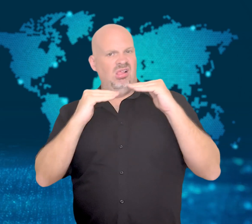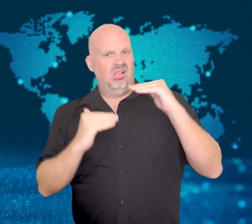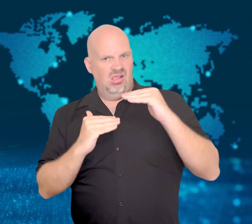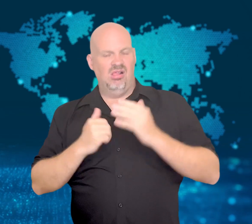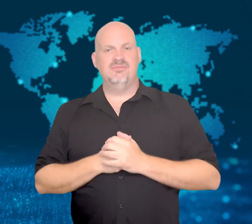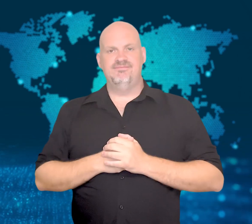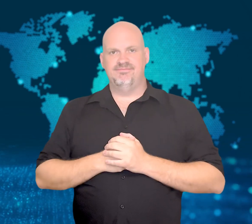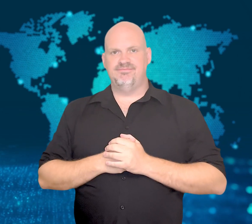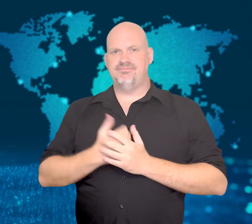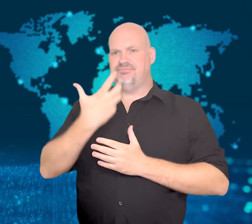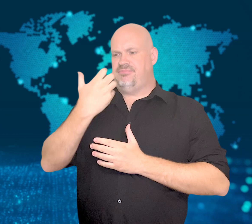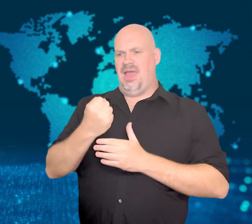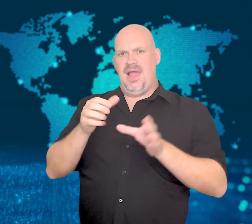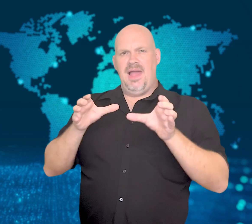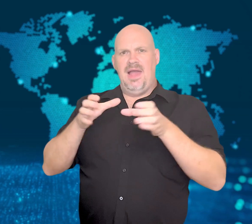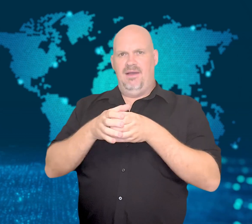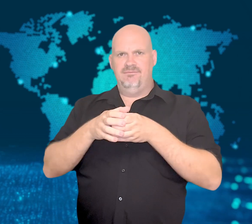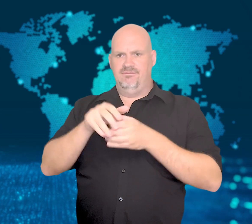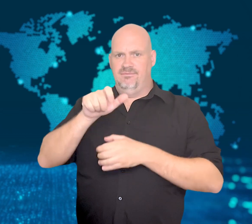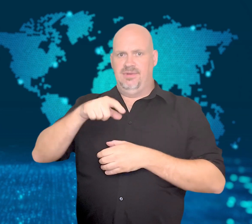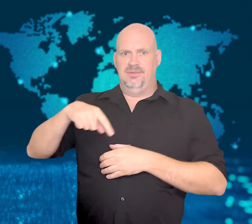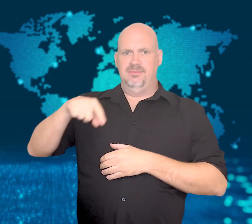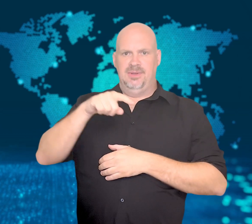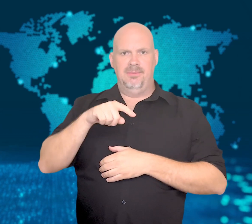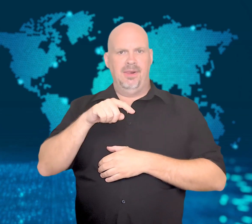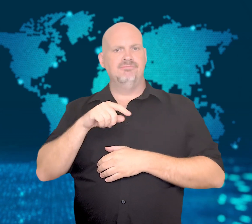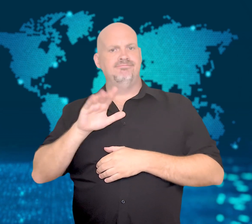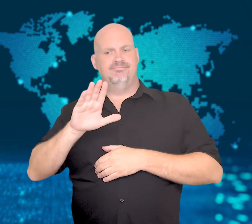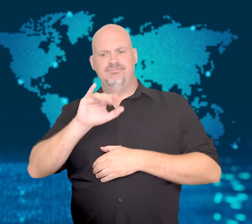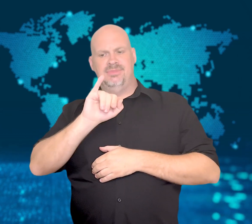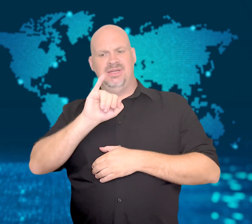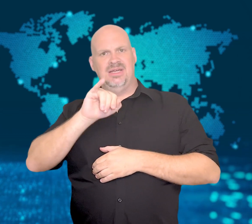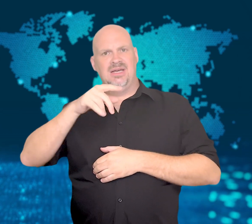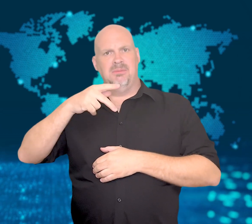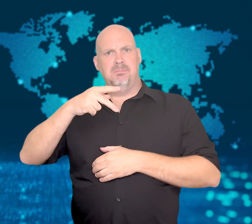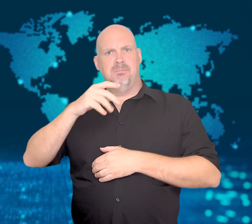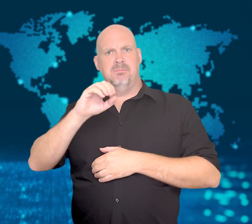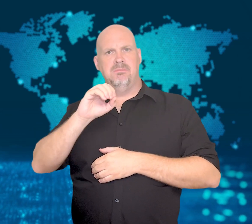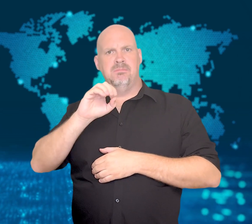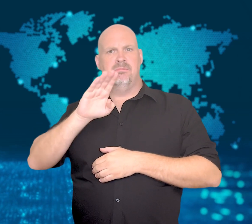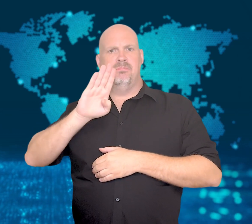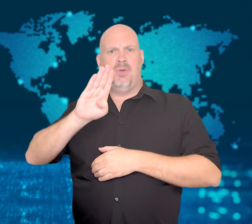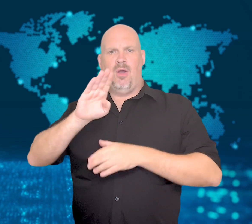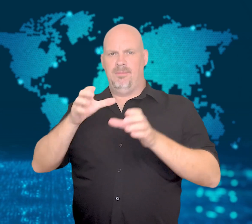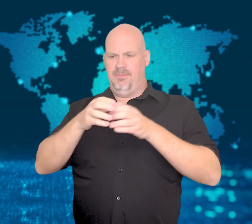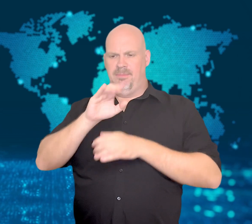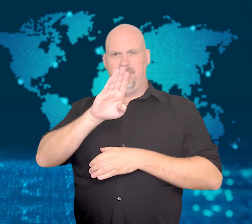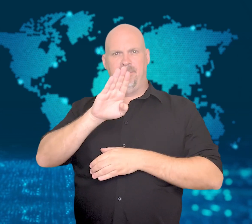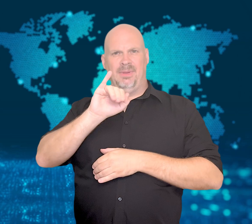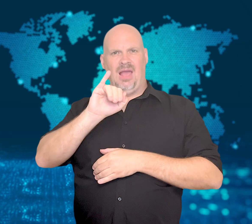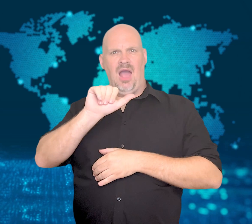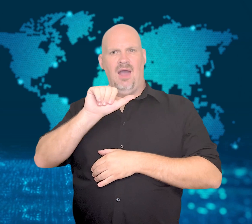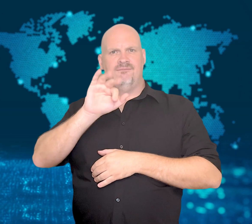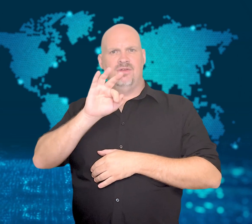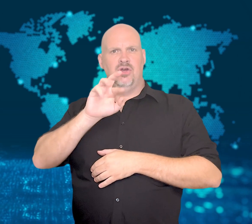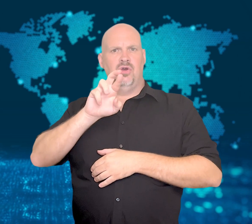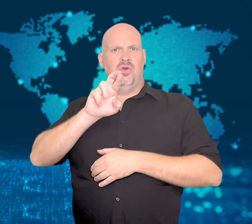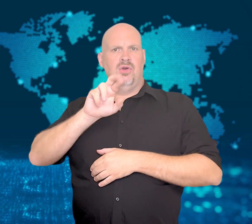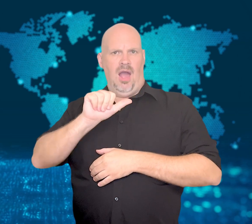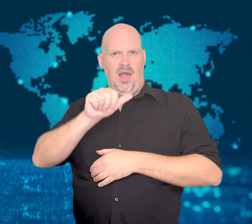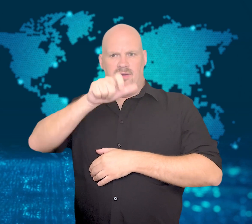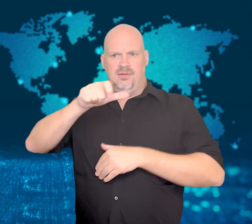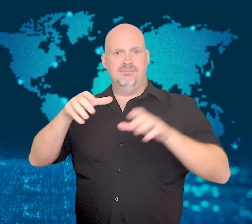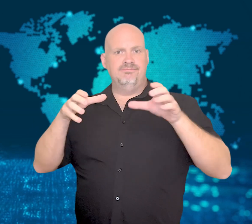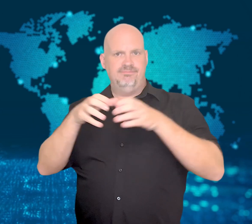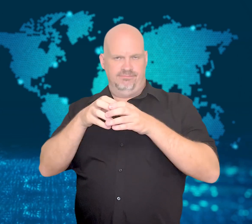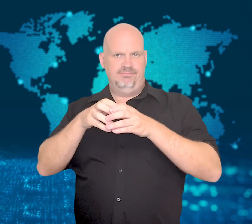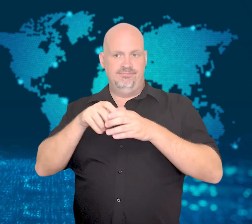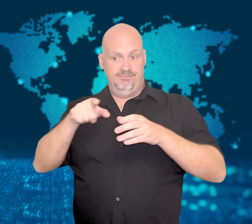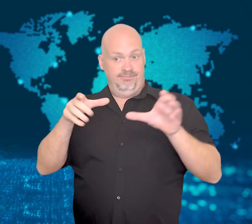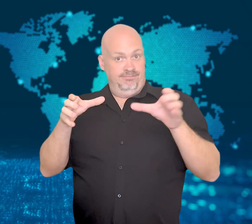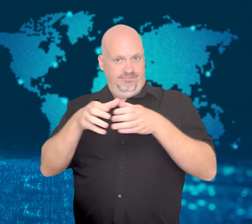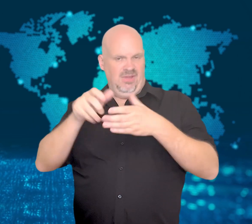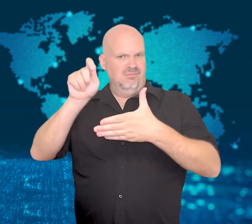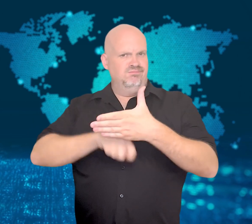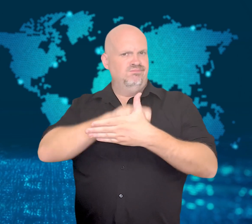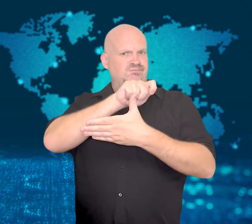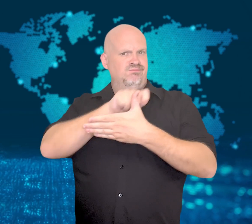The Igbo have felt like second class citizens in Nigeria for a long time,